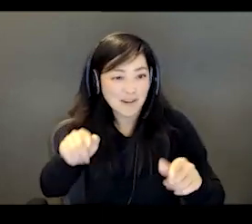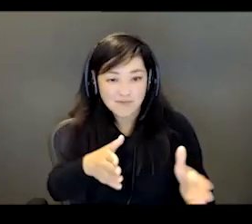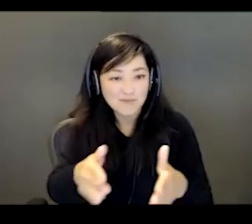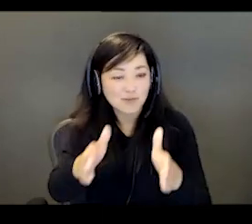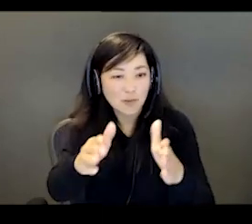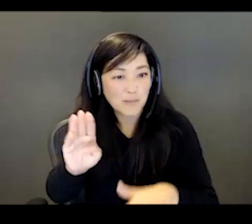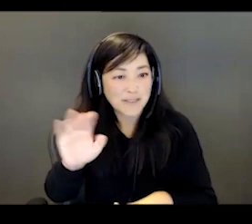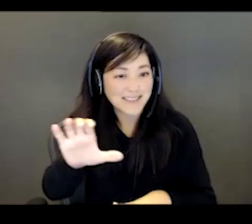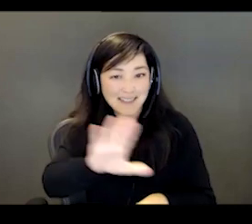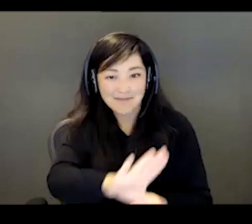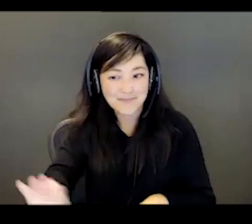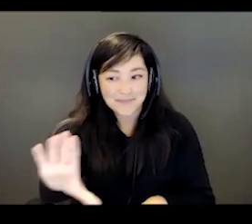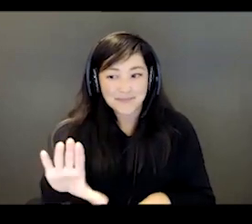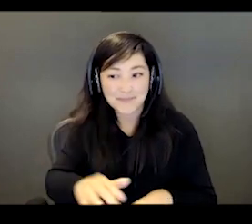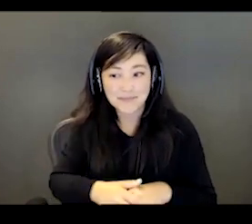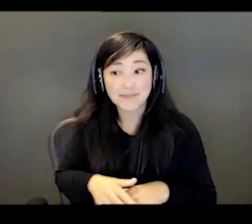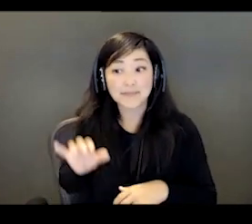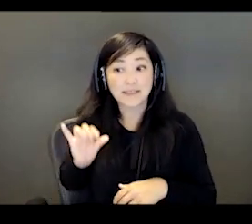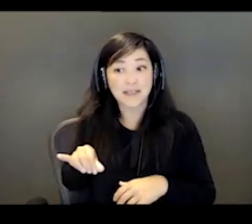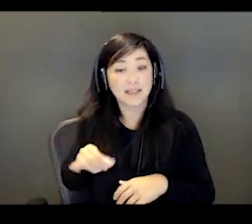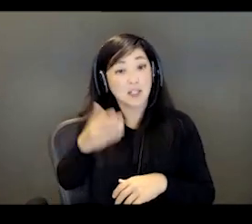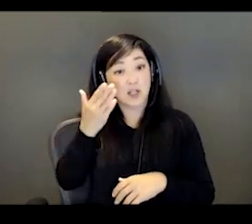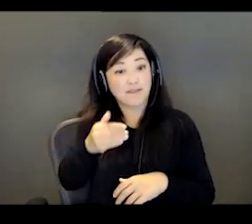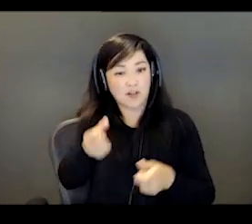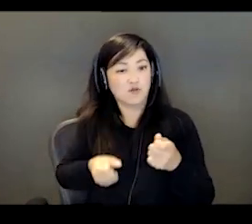And so we've done that all over the mainland. And, and, That's one thing that I group of us will say, let's go check it out.